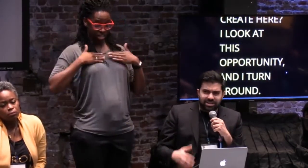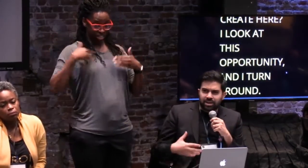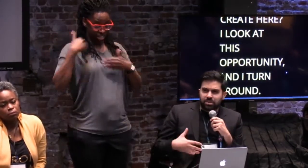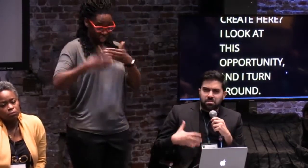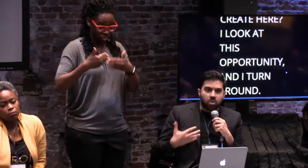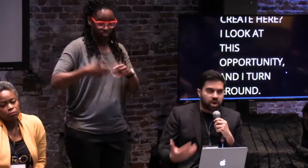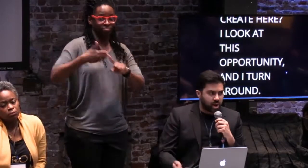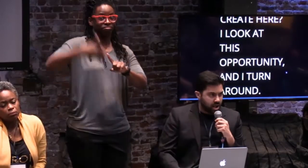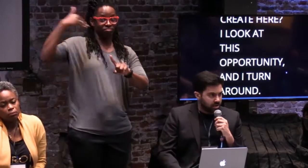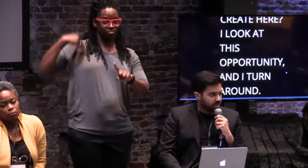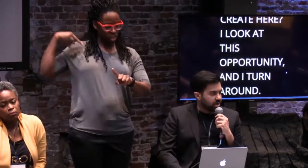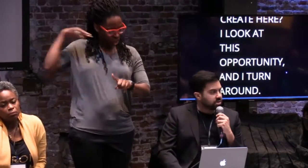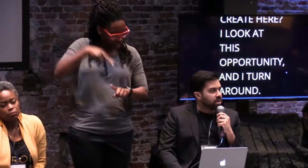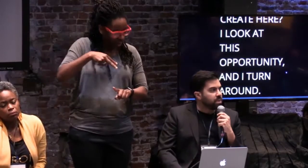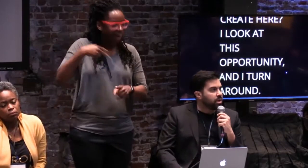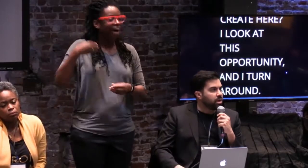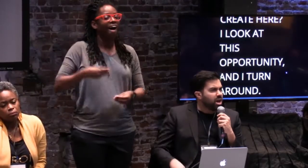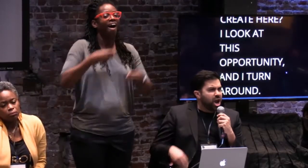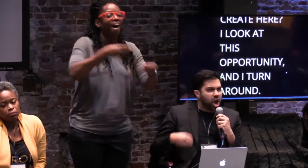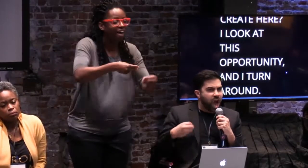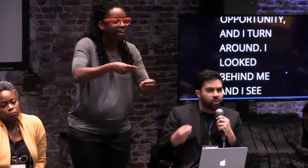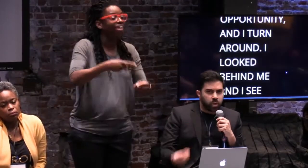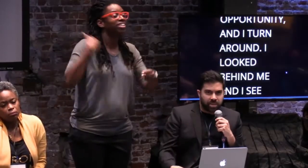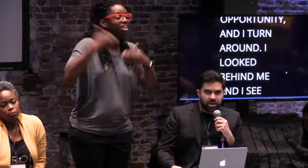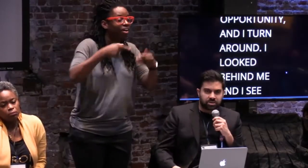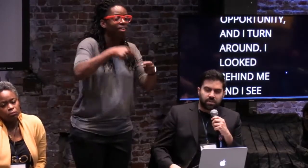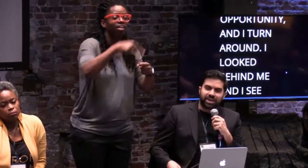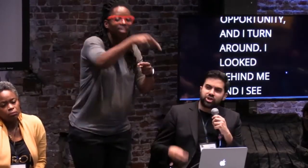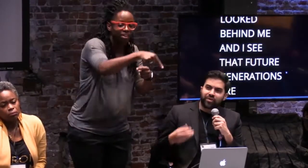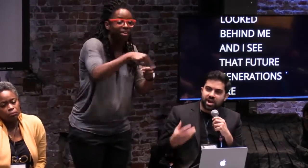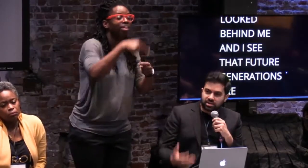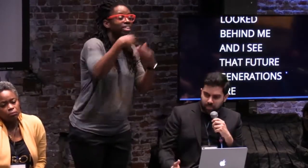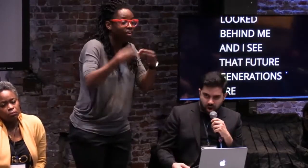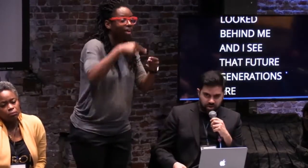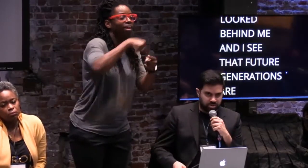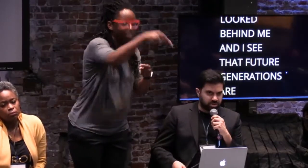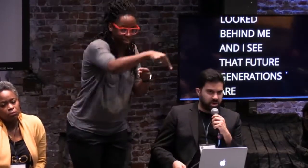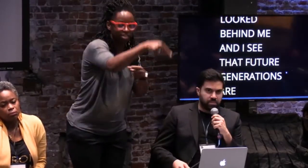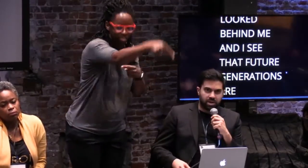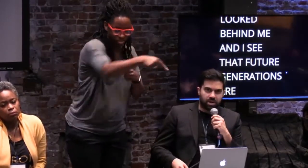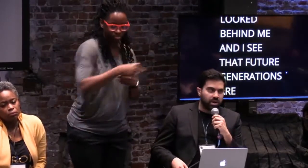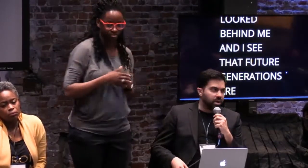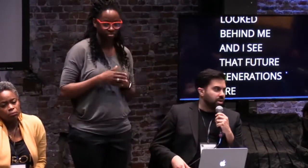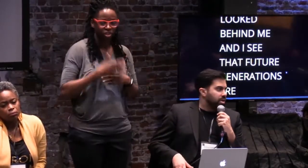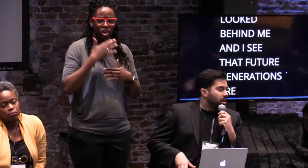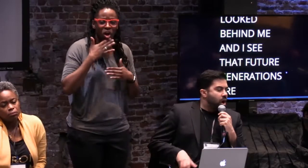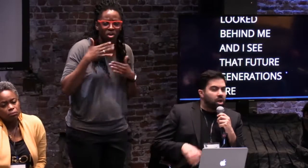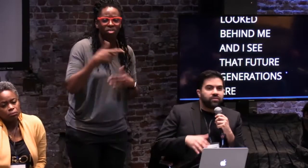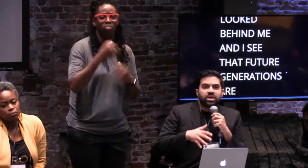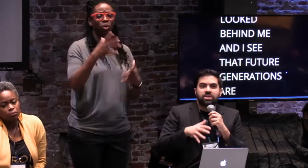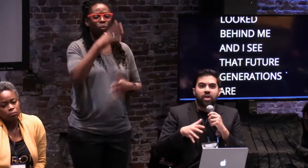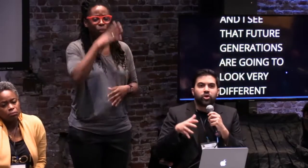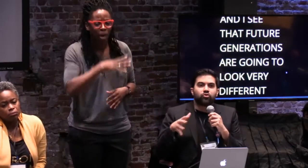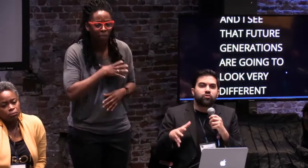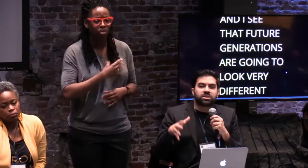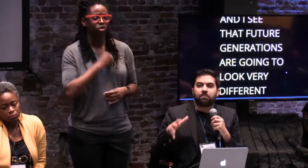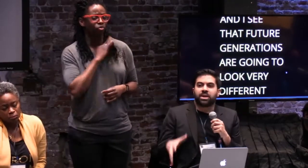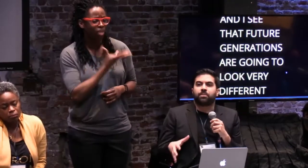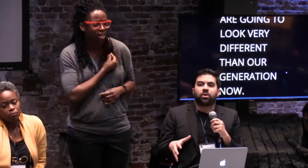It's gonna be multicolored, it's gonna be a lot of women, it's gonna be trans bodies, it's gonna be all of these other groups of people